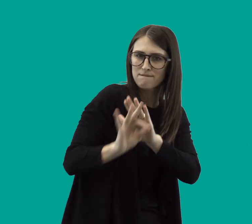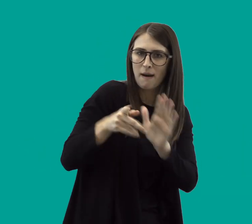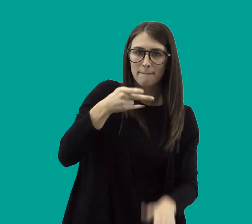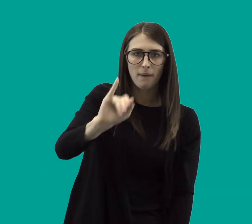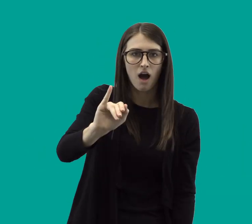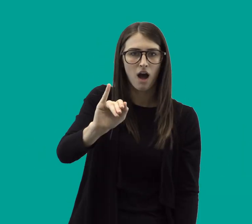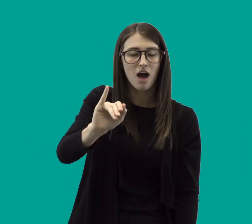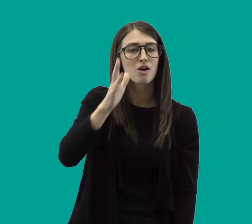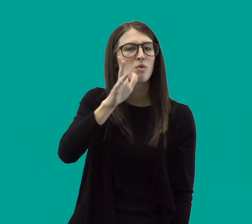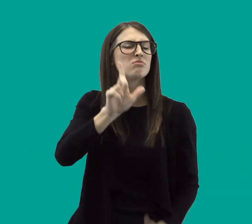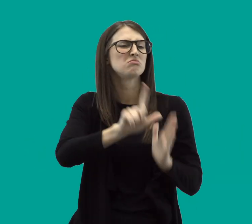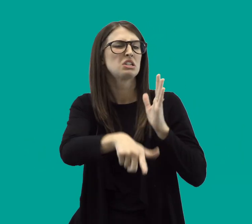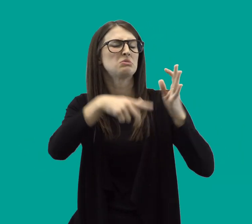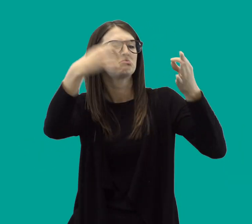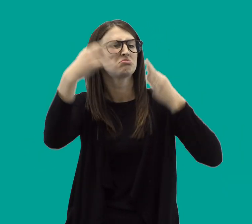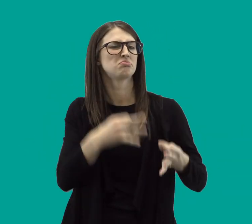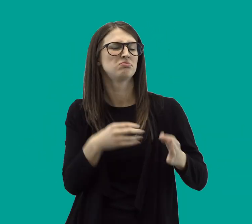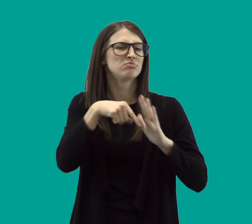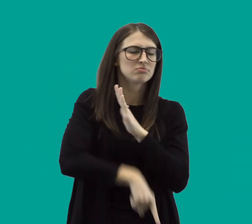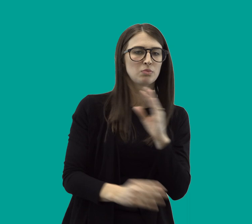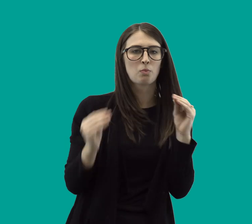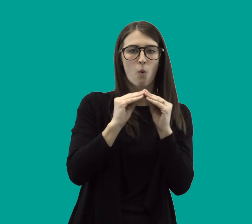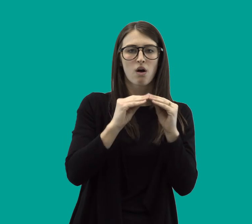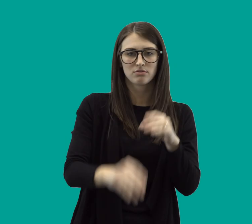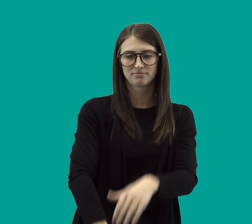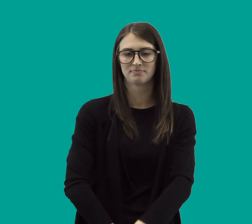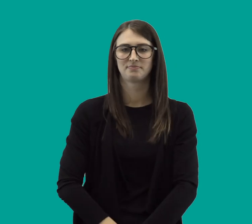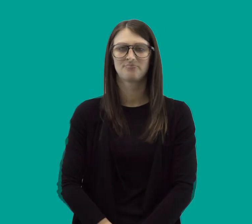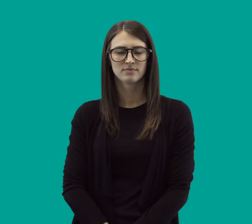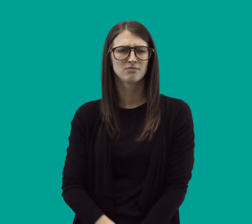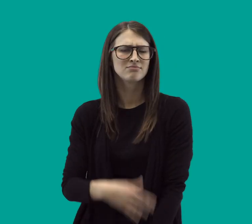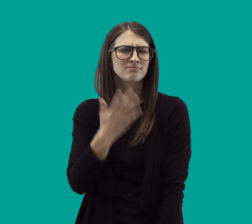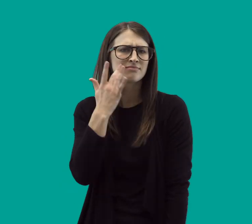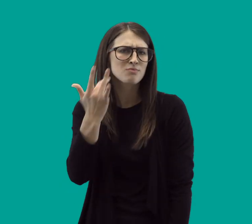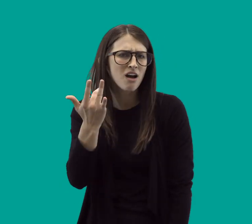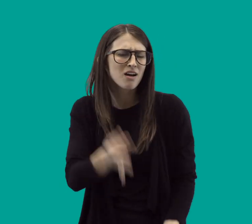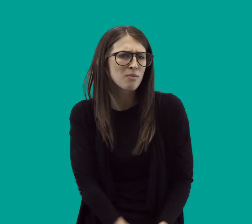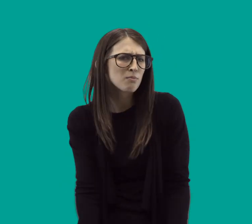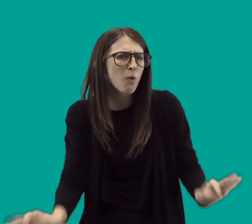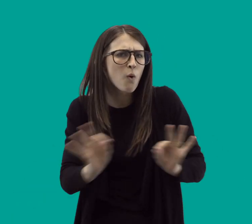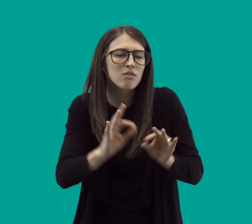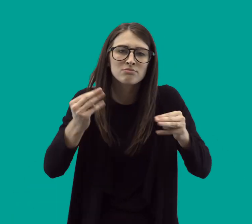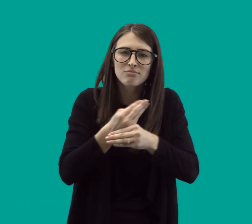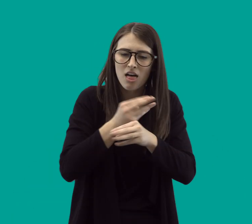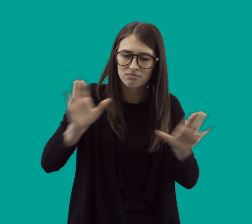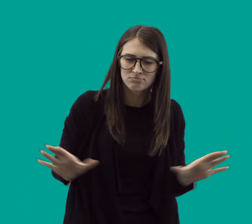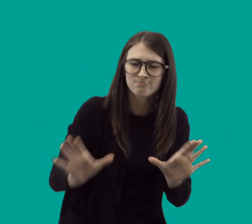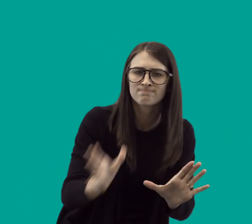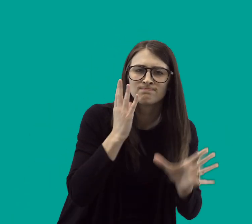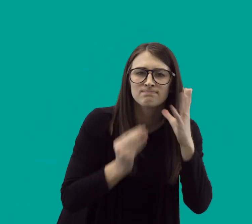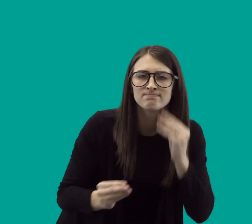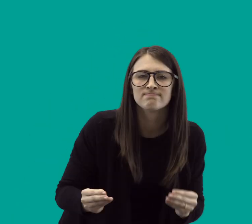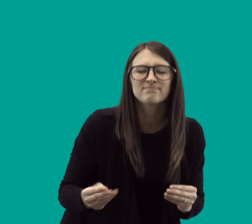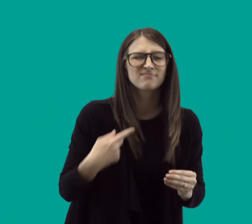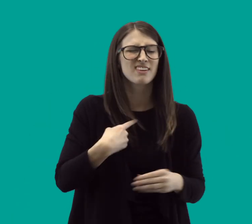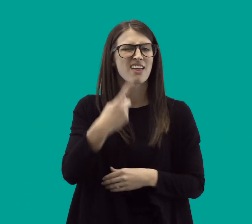We do that to find pi I will also discuss this more in depth later, why is it important to have hands-on math experiences?